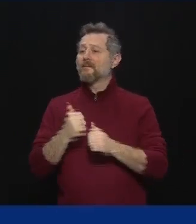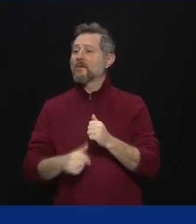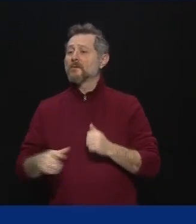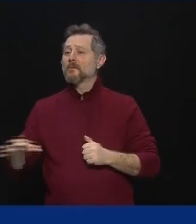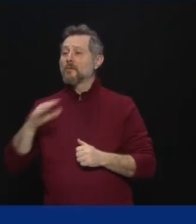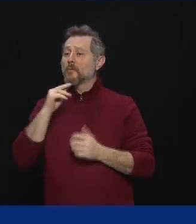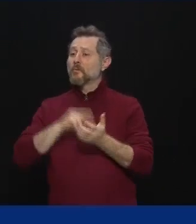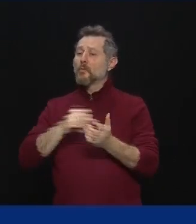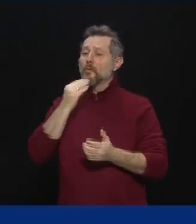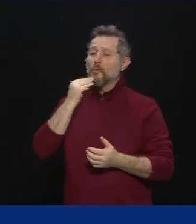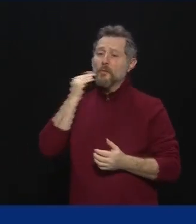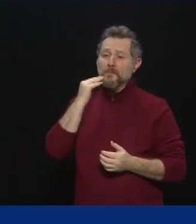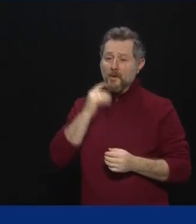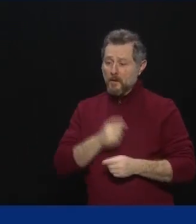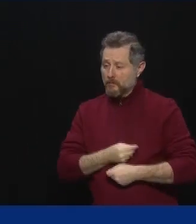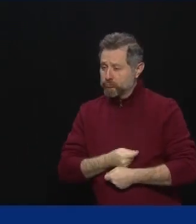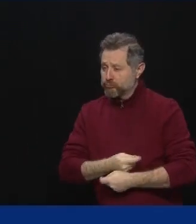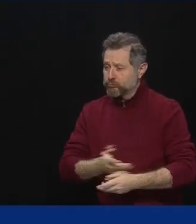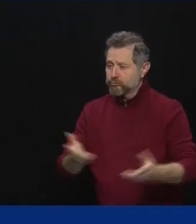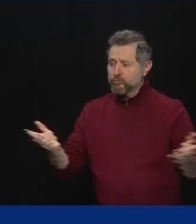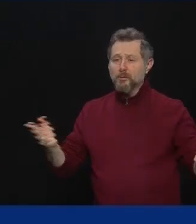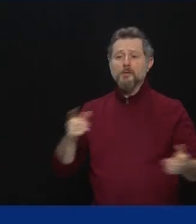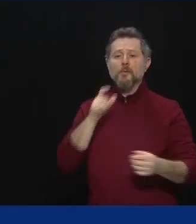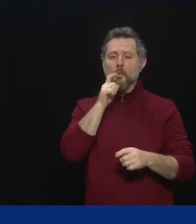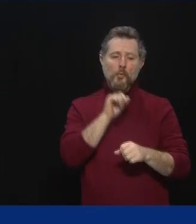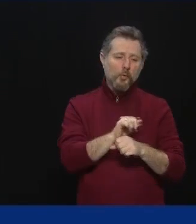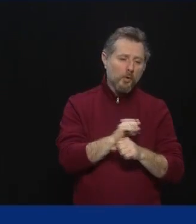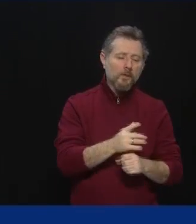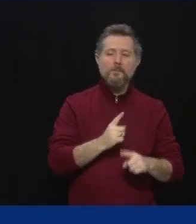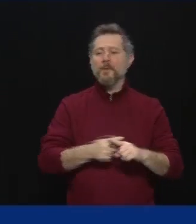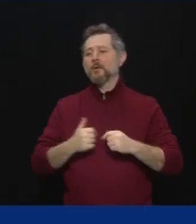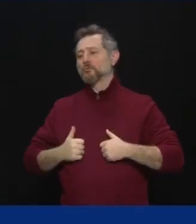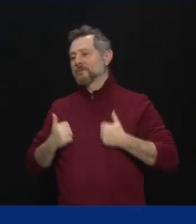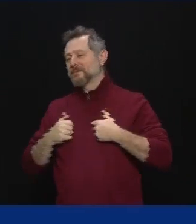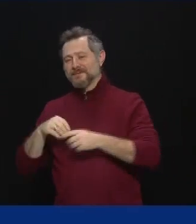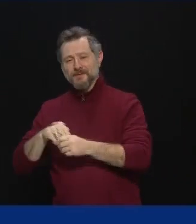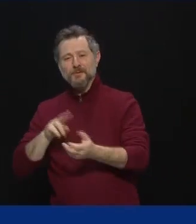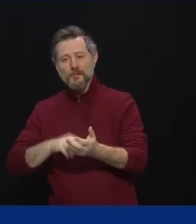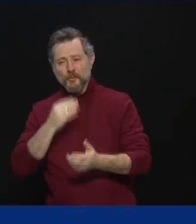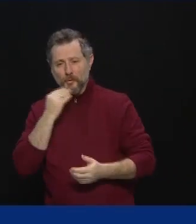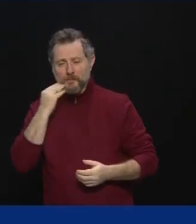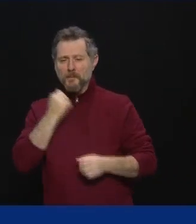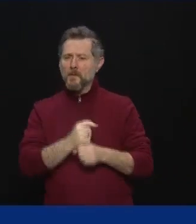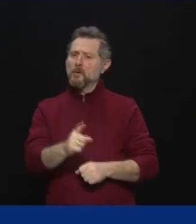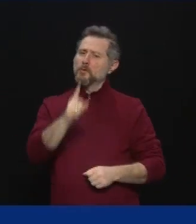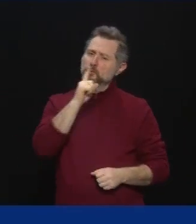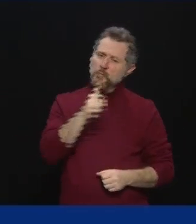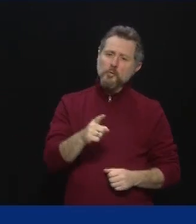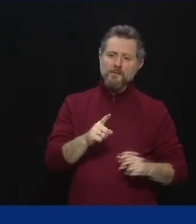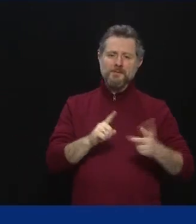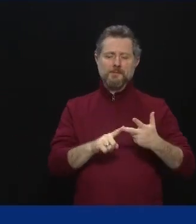REQUIRED ALL NEWSING HOMES TO MAKE BOOSTERS AVAILABLE. FIRST OF ALL VACCINES. EVERY NURSING HOME MADE AVAILABLE TO RESIDENTS THE